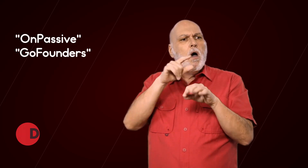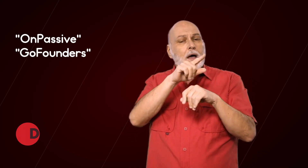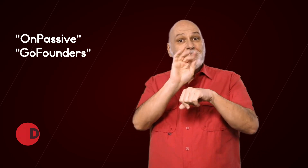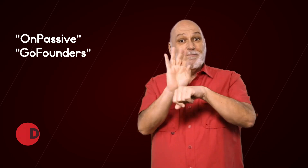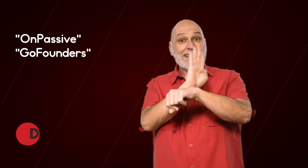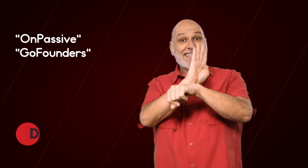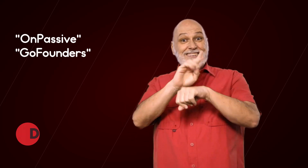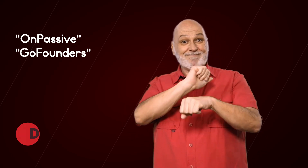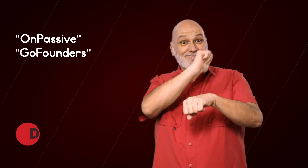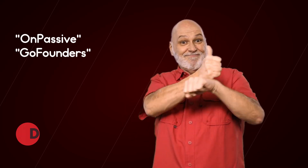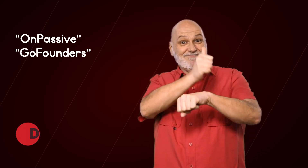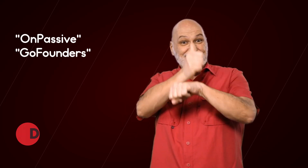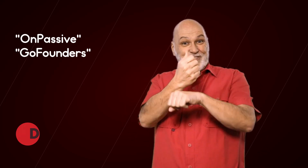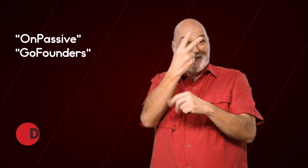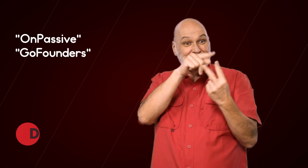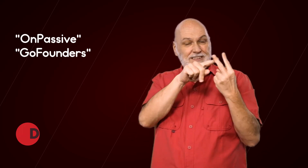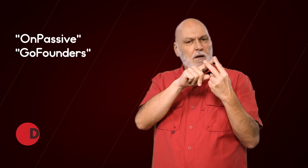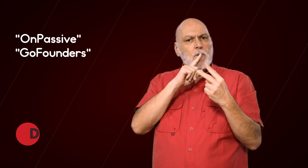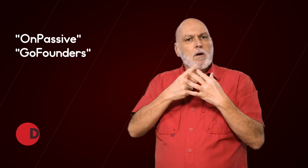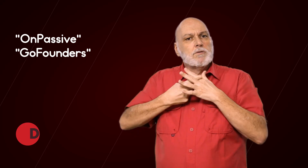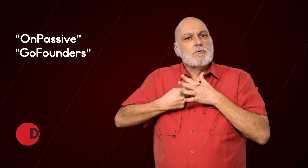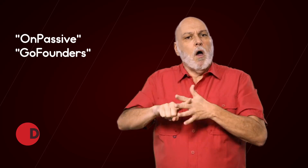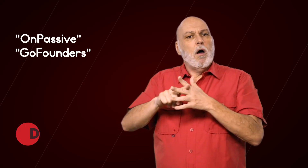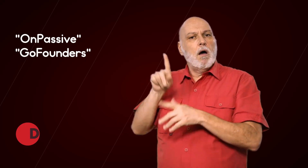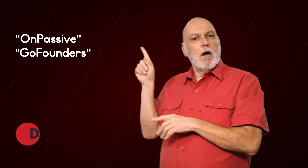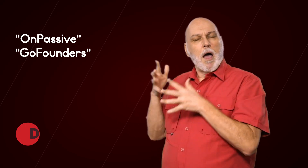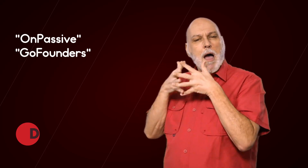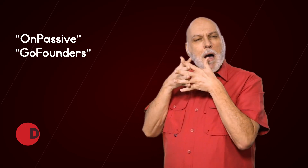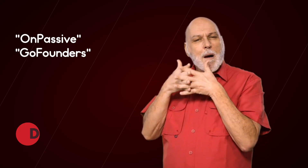based in the U.S.,